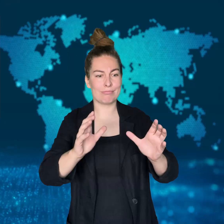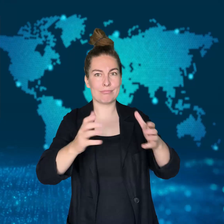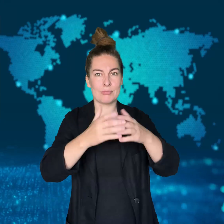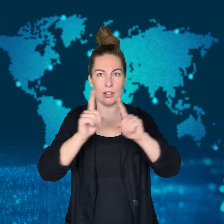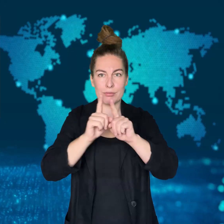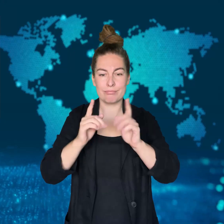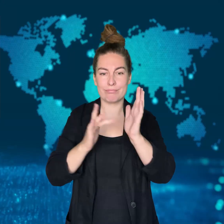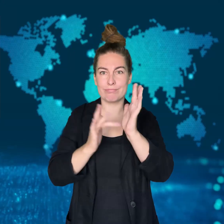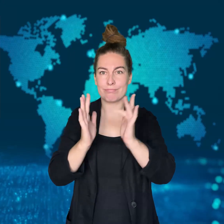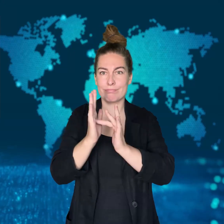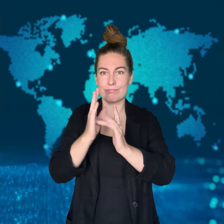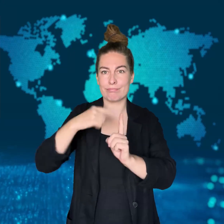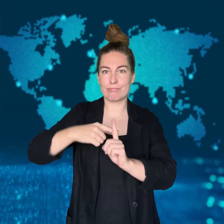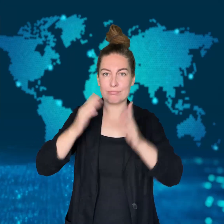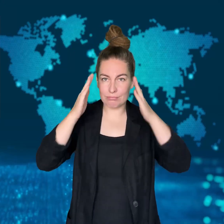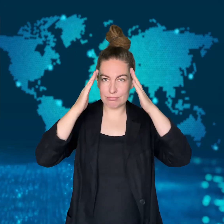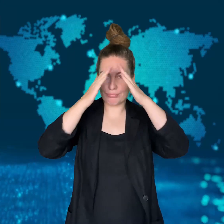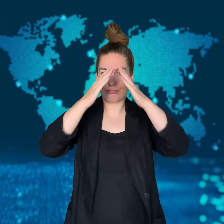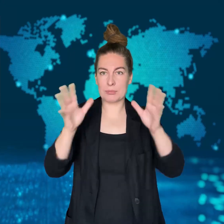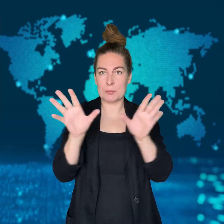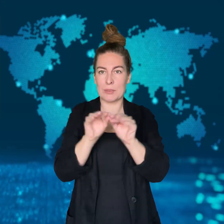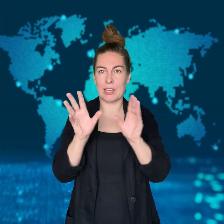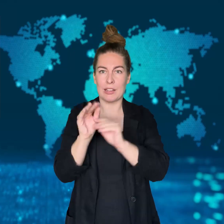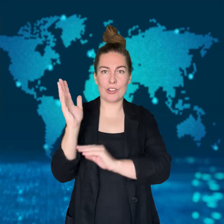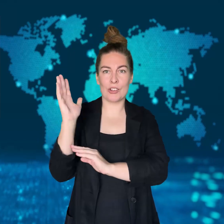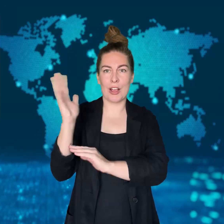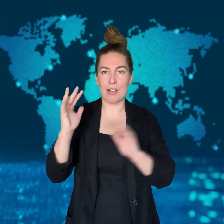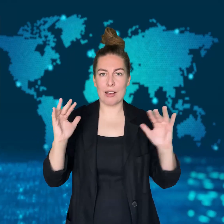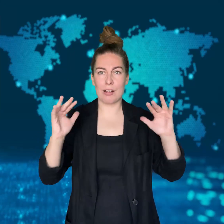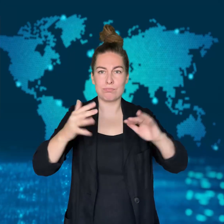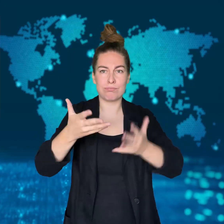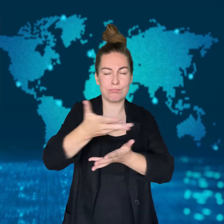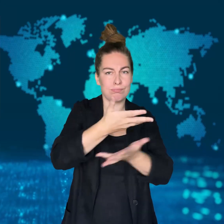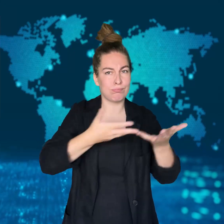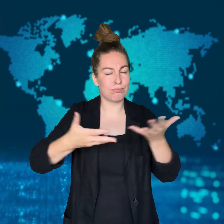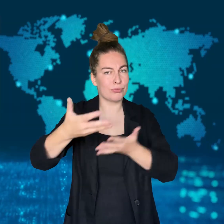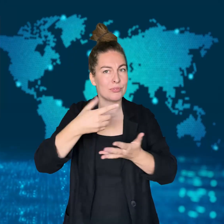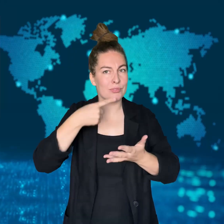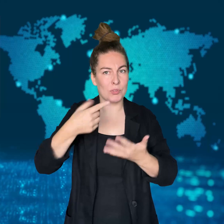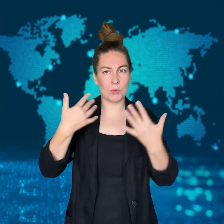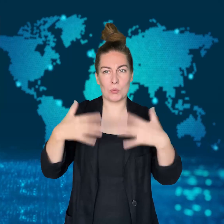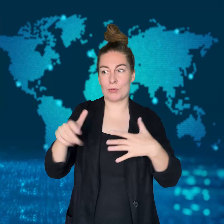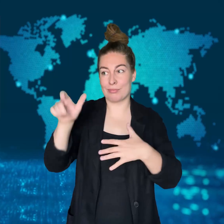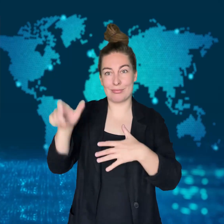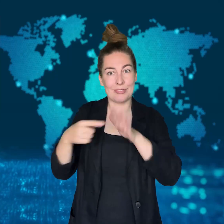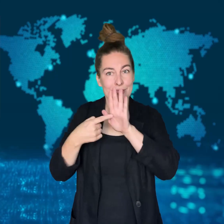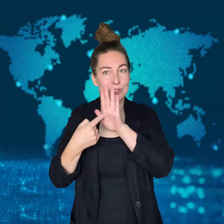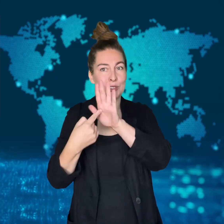the performance blasphemous, adding that it was disrespectful to